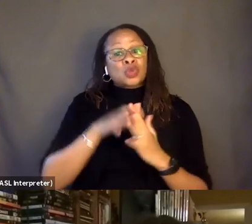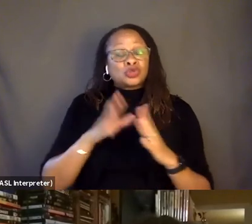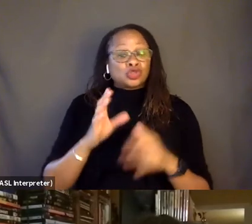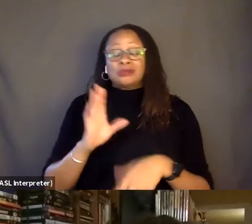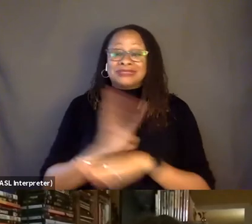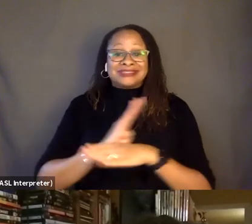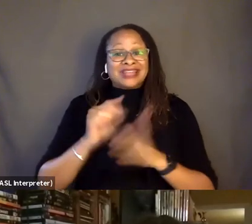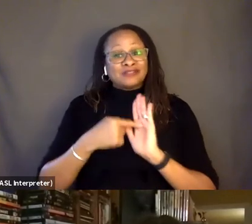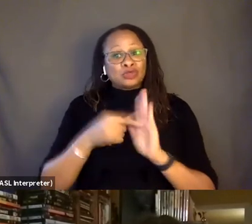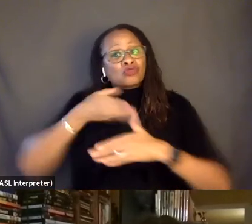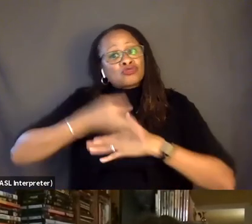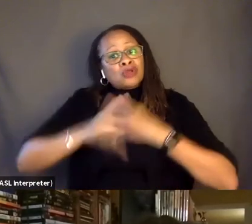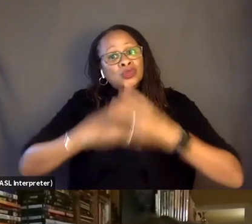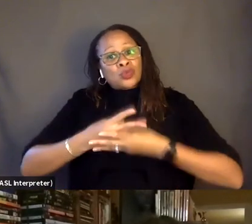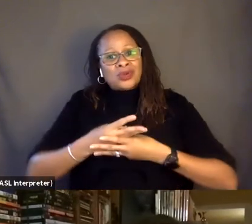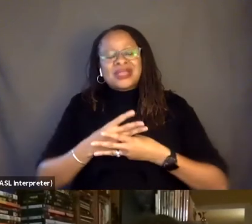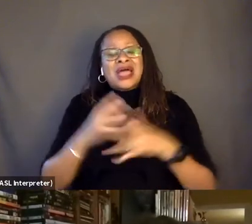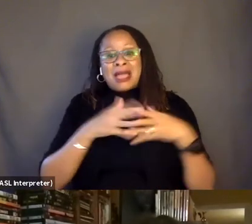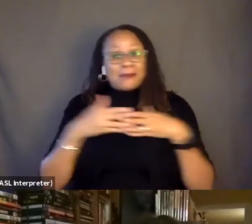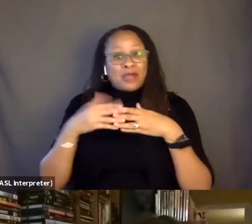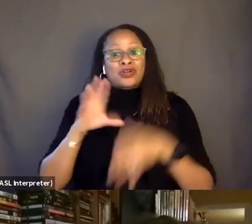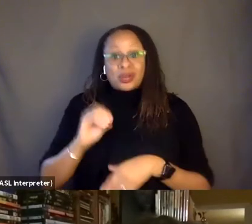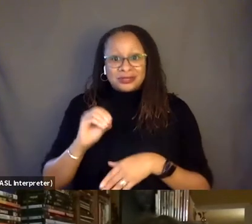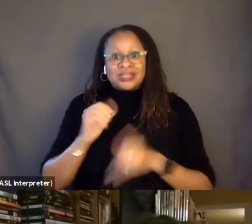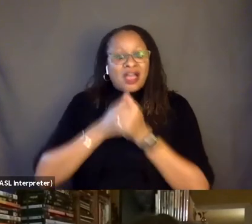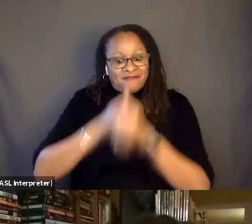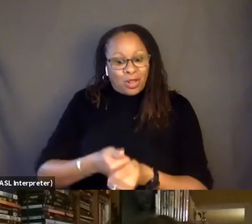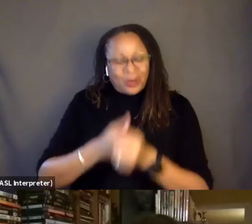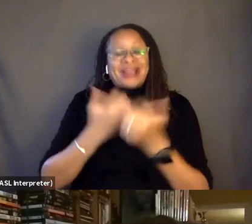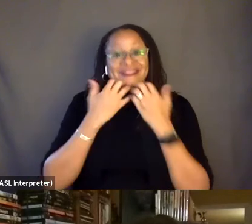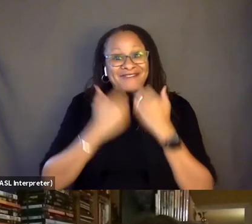That's what American companies living according to their values actually have shown.